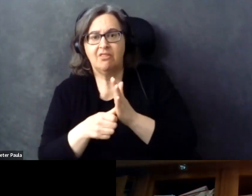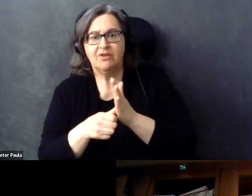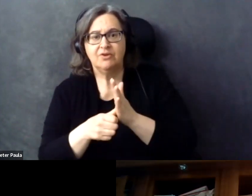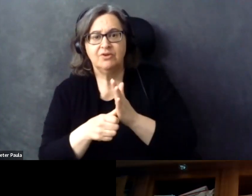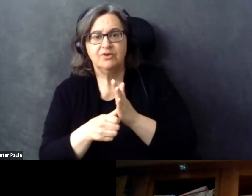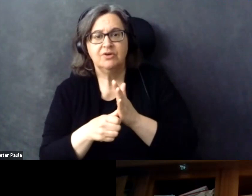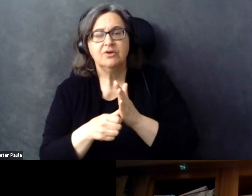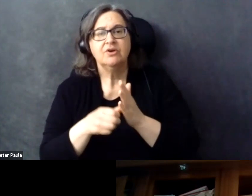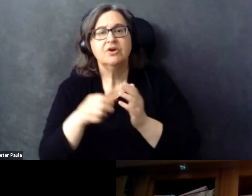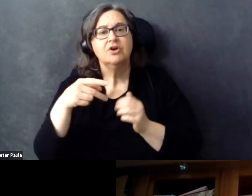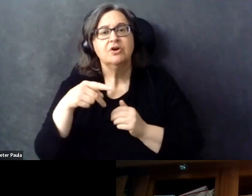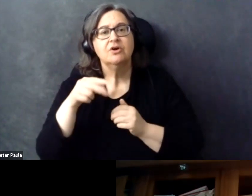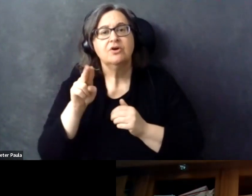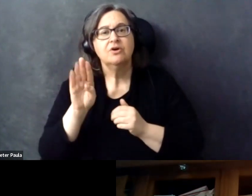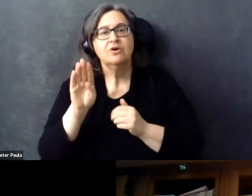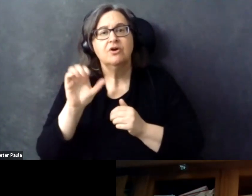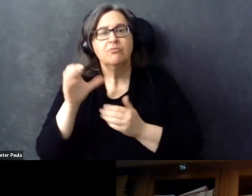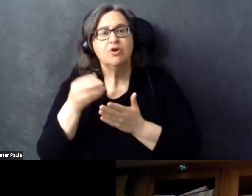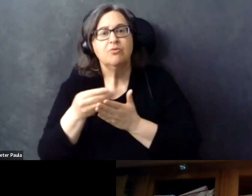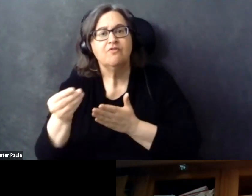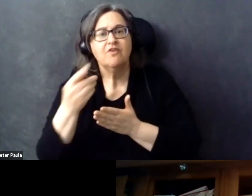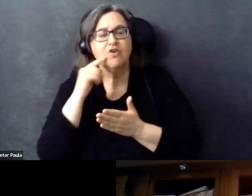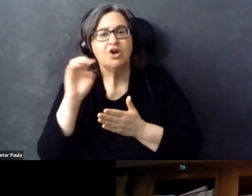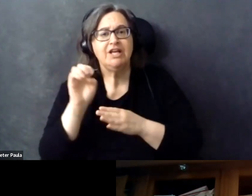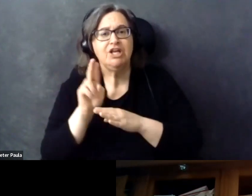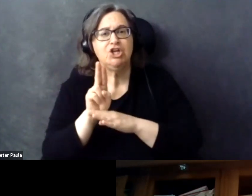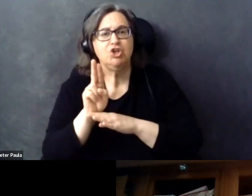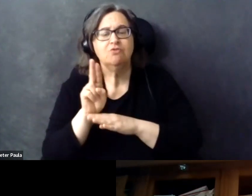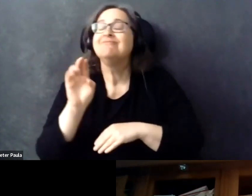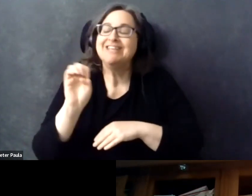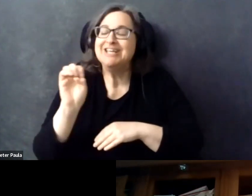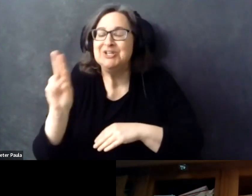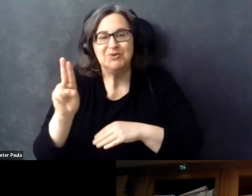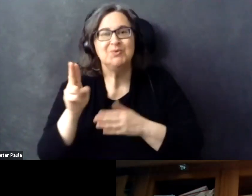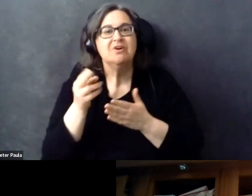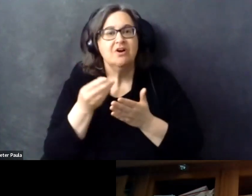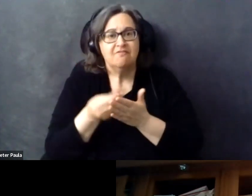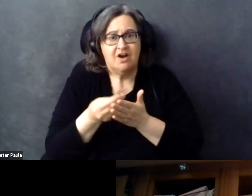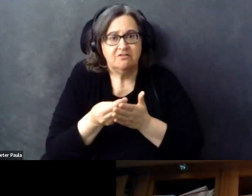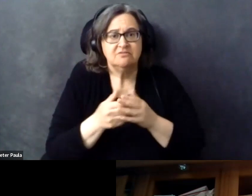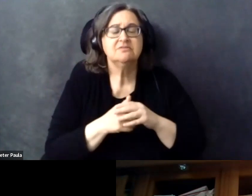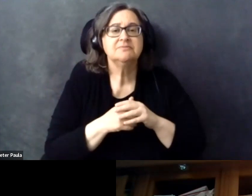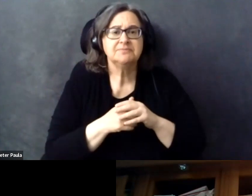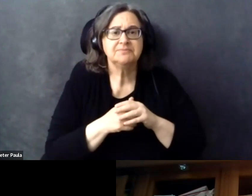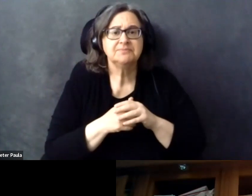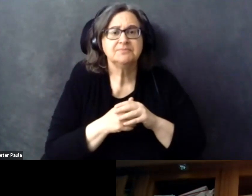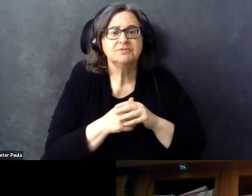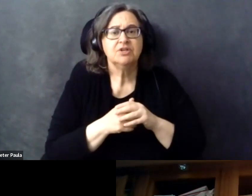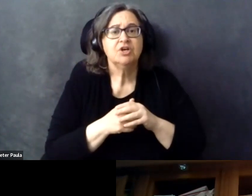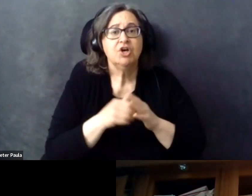. And as I said, we have this element of either EU acts in which I would like to highlight public procurement, for example, or